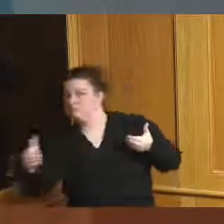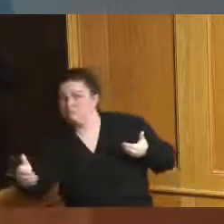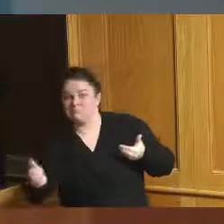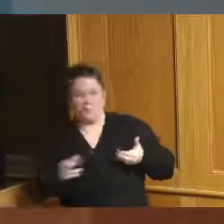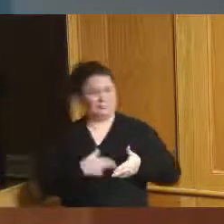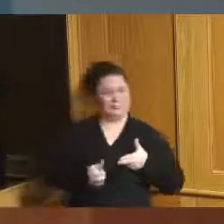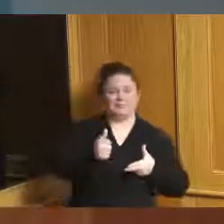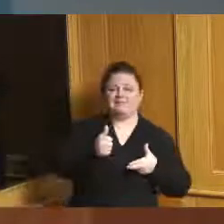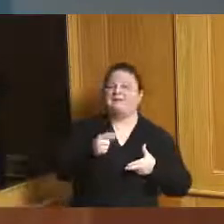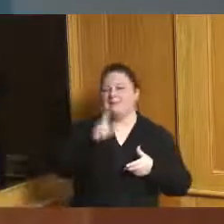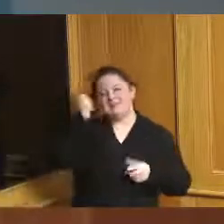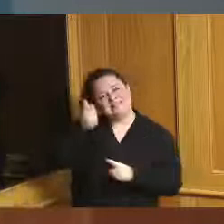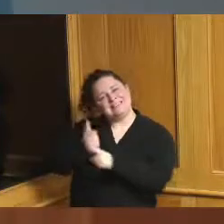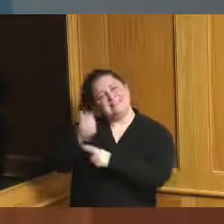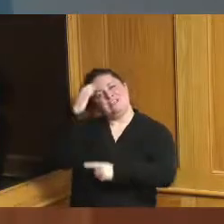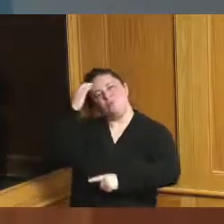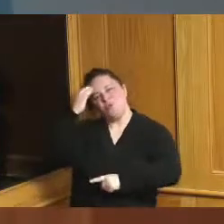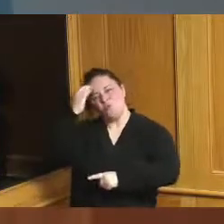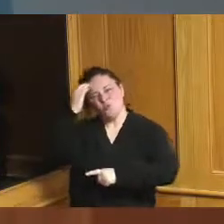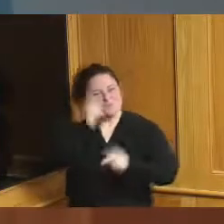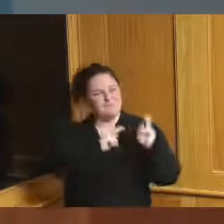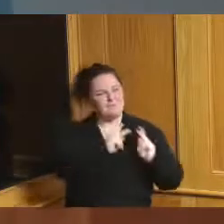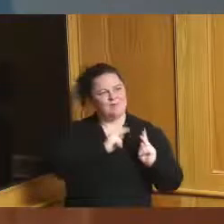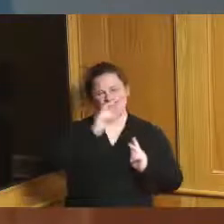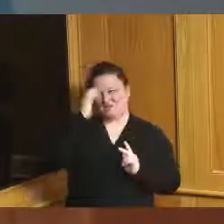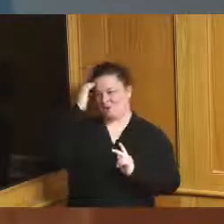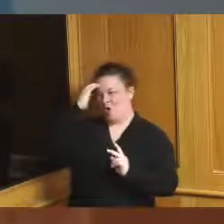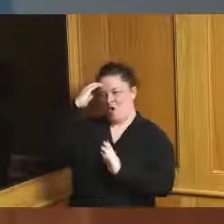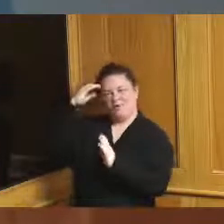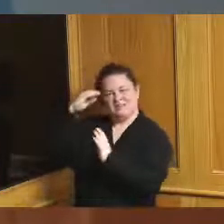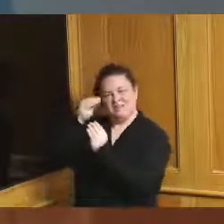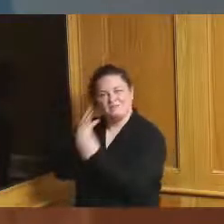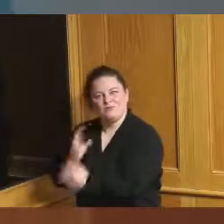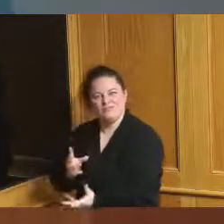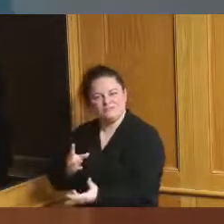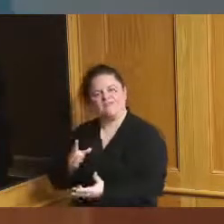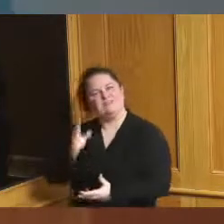relationships over the courthouse to make sure that this is seamless and that the documents